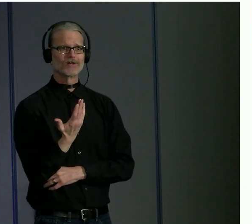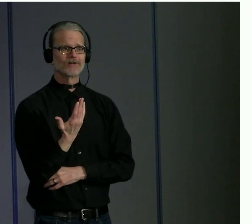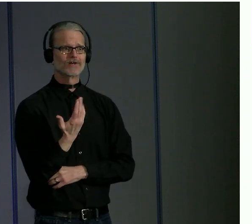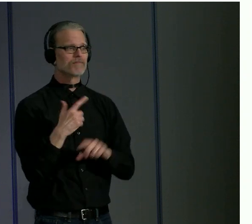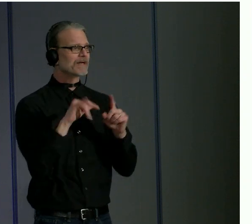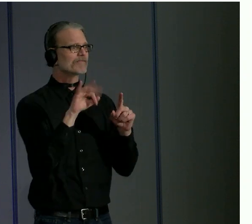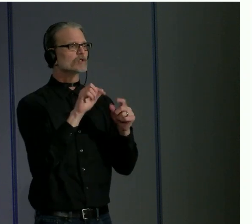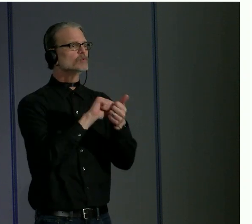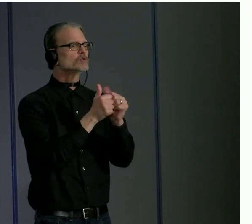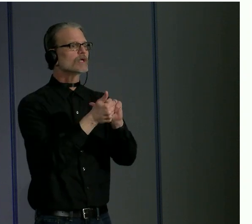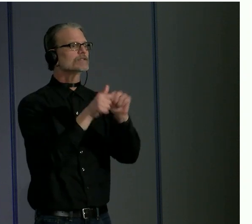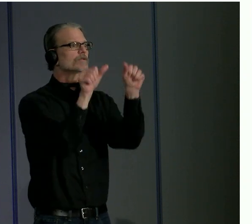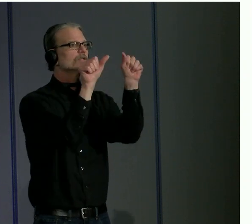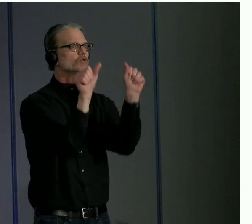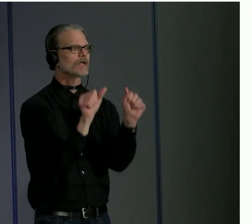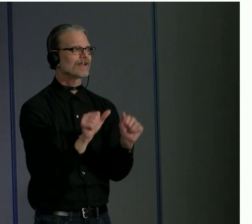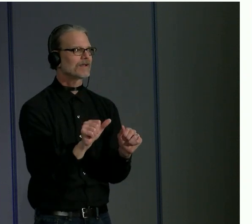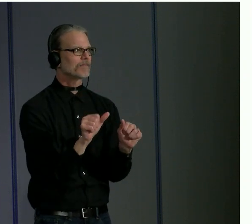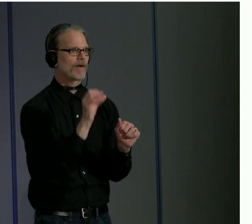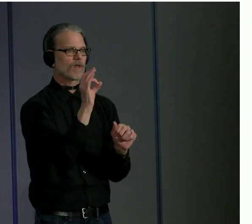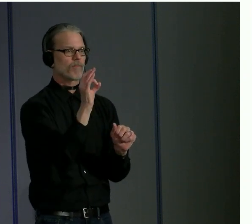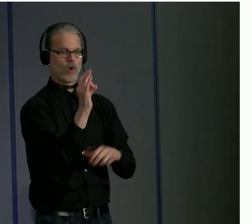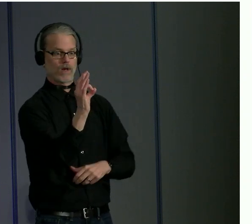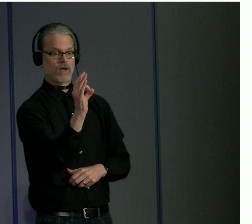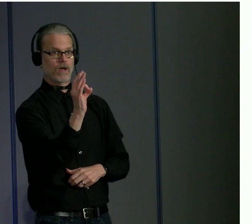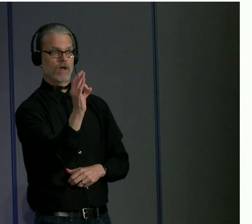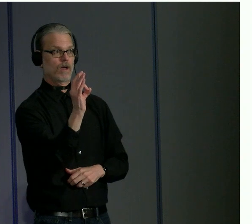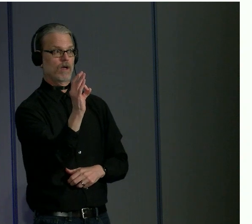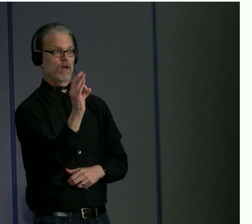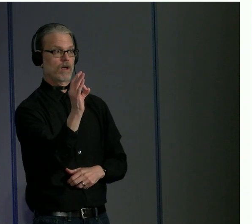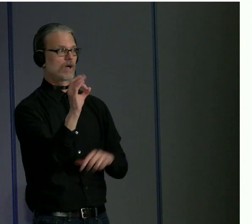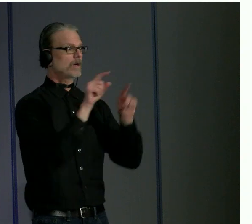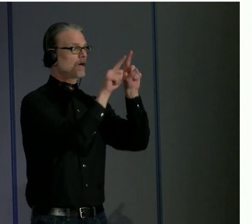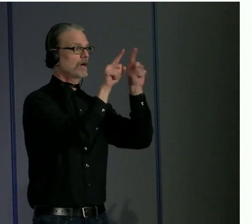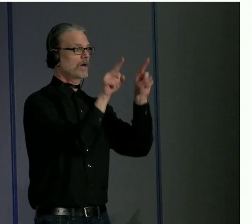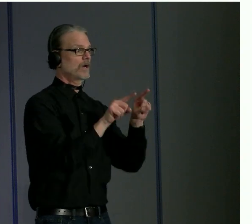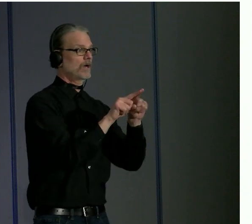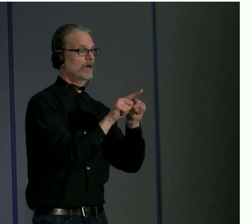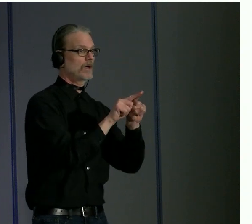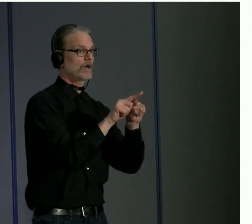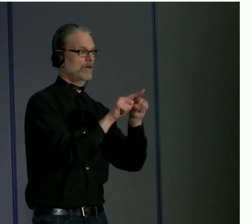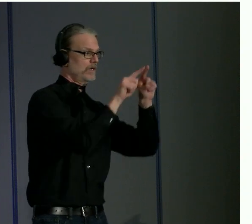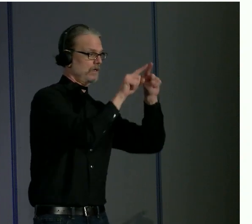the shape of the data point to a square for one, a triangle for another and circle for the last one,